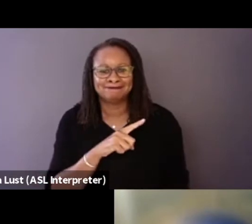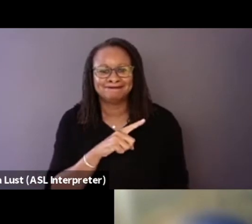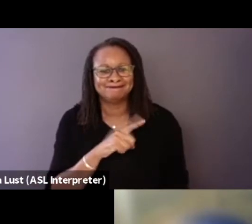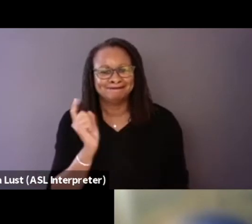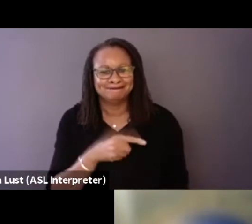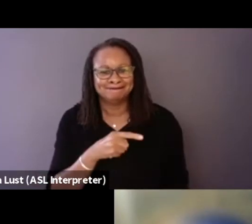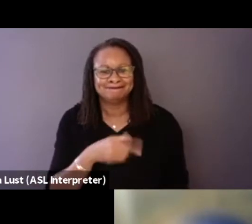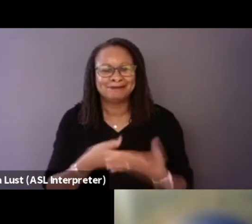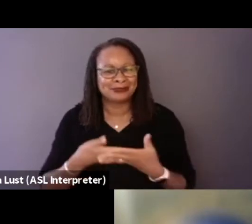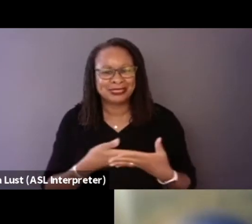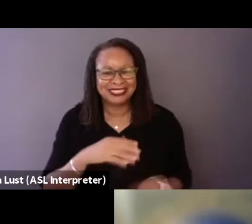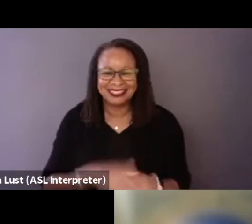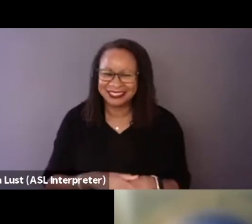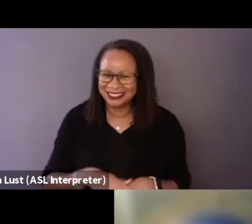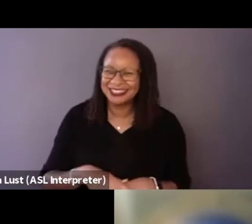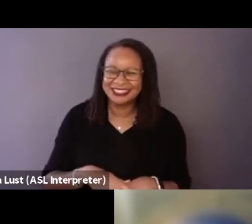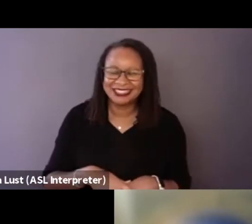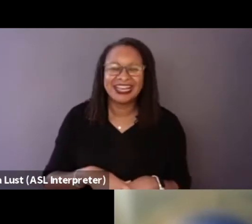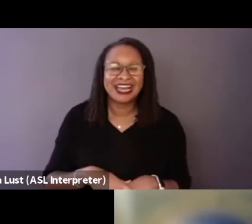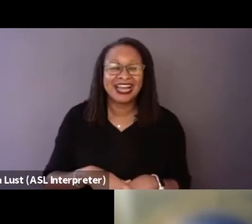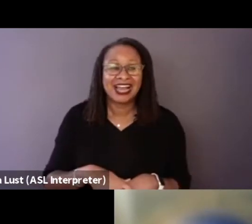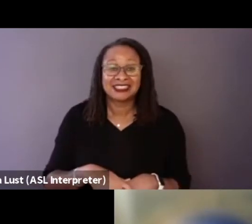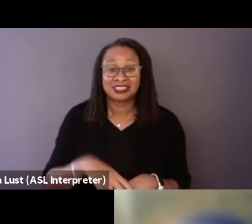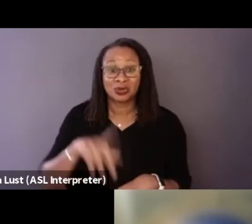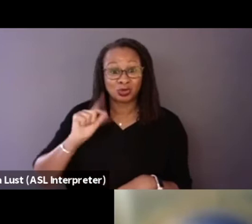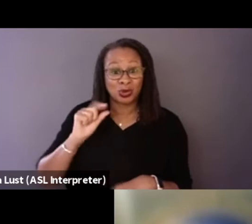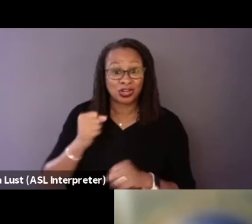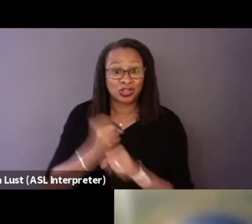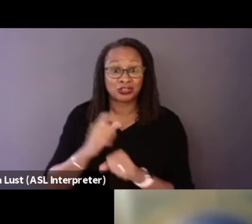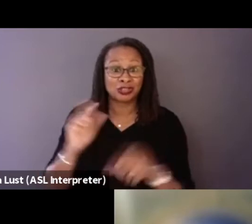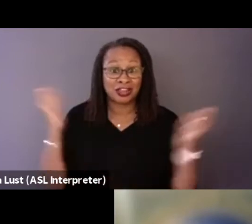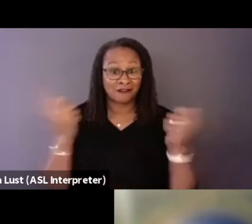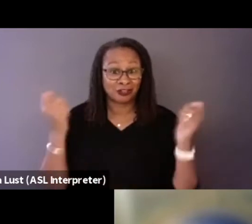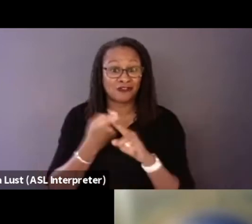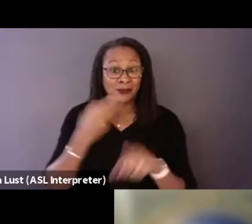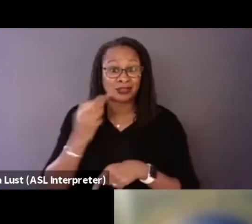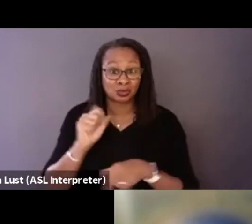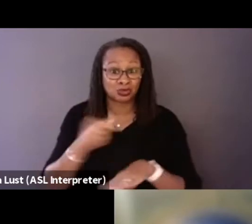My 20 year anniversary or my high school reunion is coming up in two years. And now I'm like, I'm one of the people